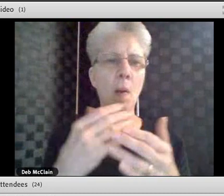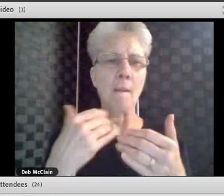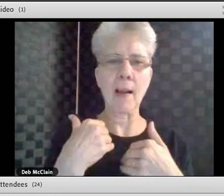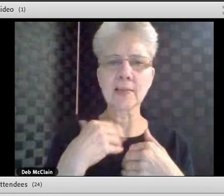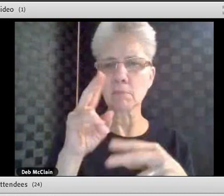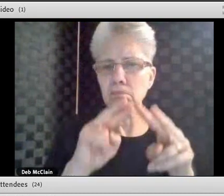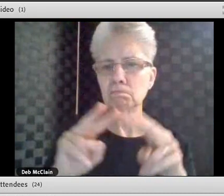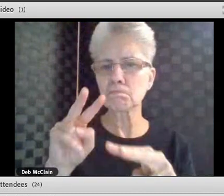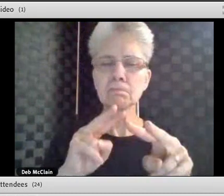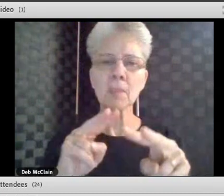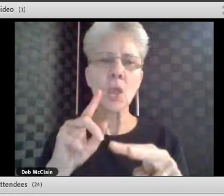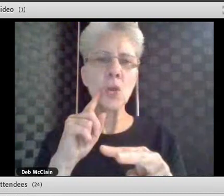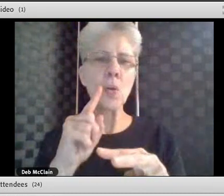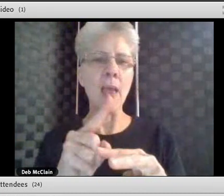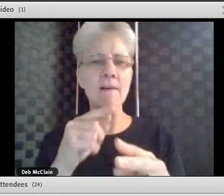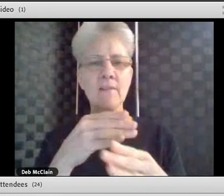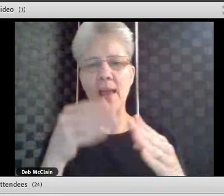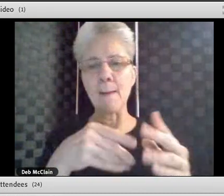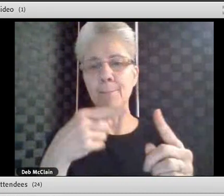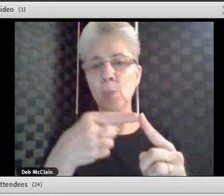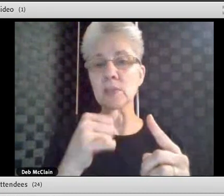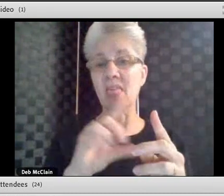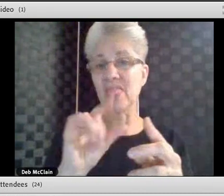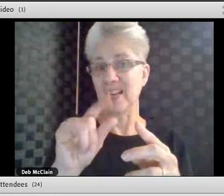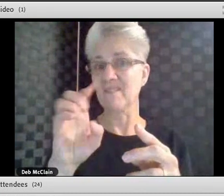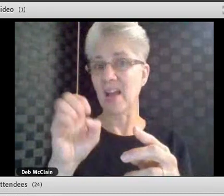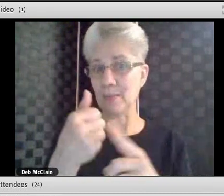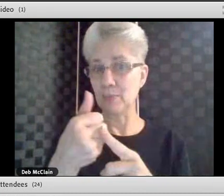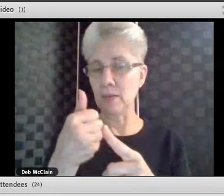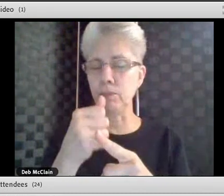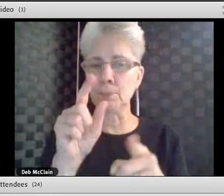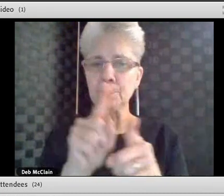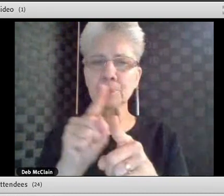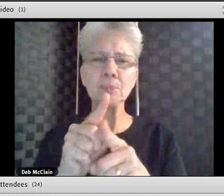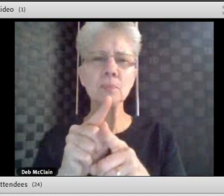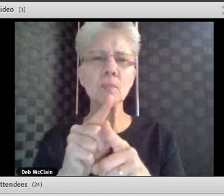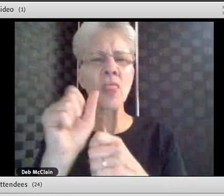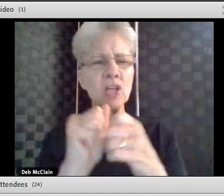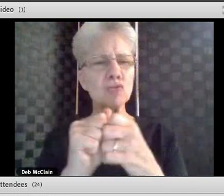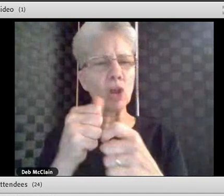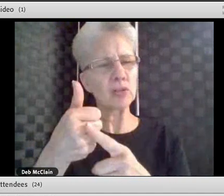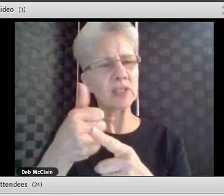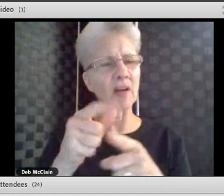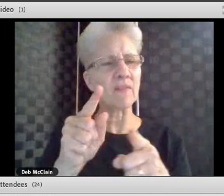You've got the end points, which are kind of the devices, and then you've got the infrastructure, which is more like the apps and things like that,